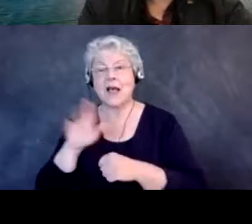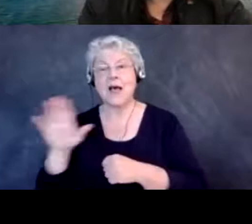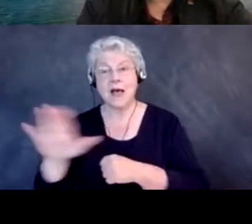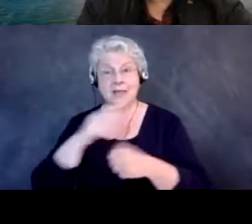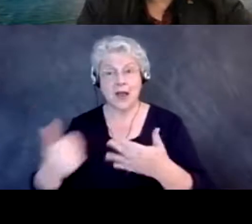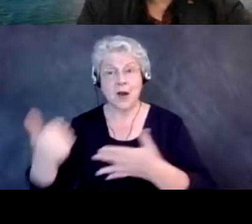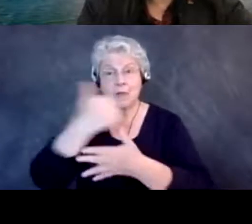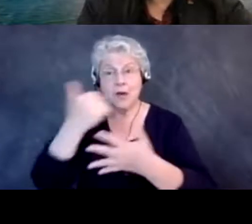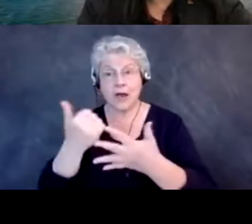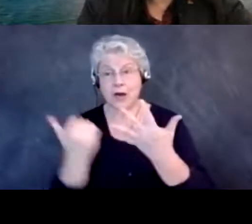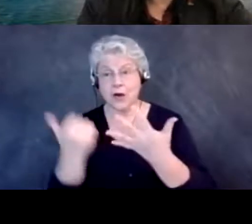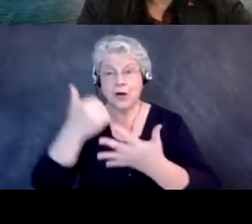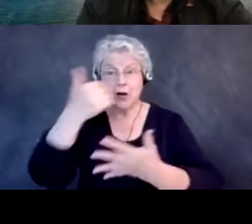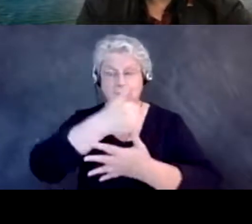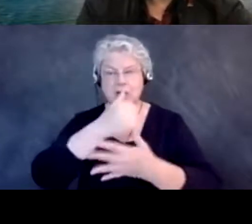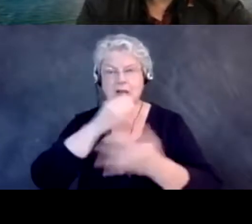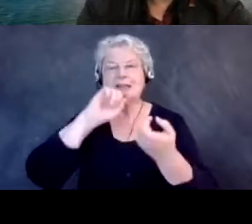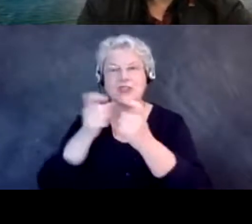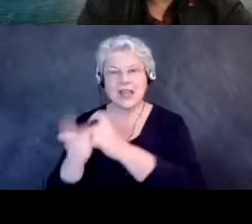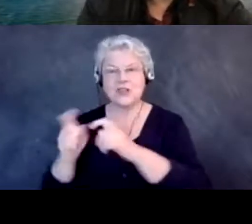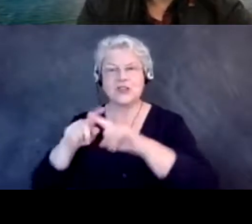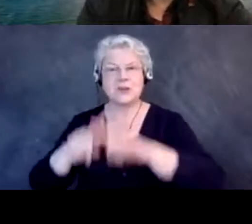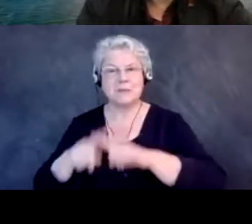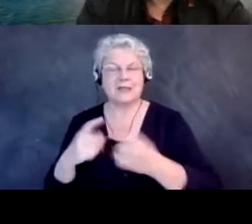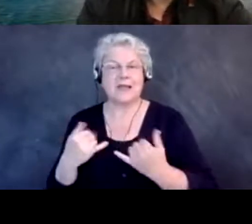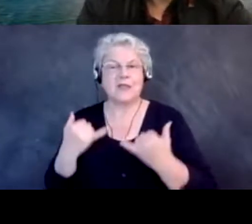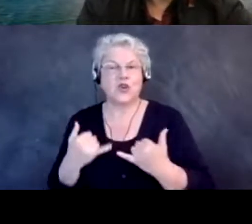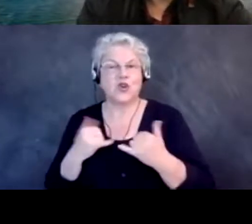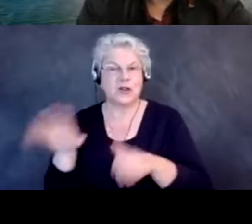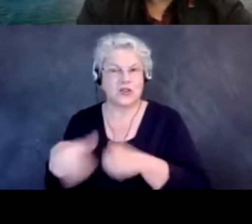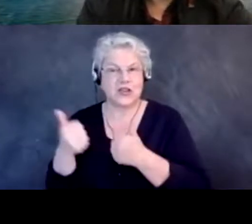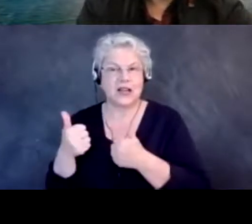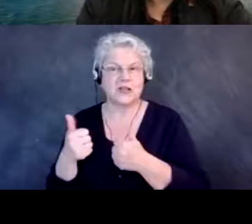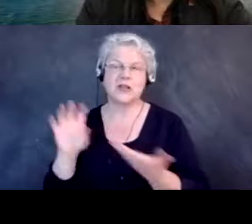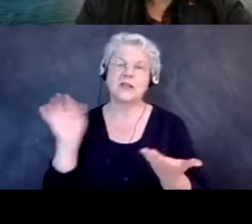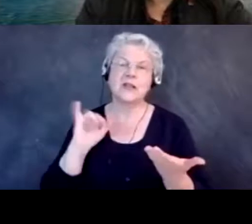what the current challenge is. So, some of those challenges might be land use planning